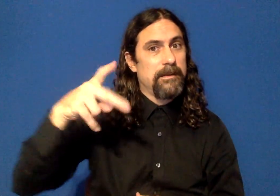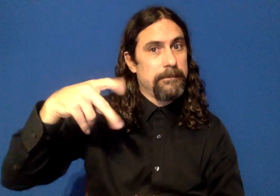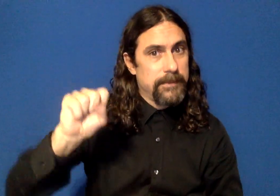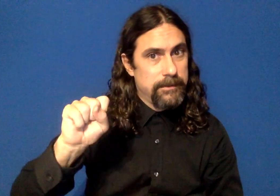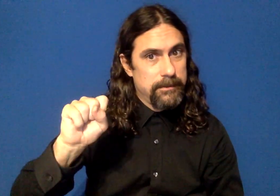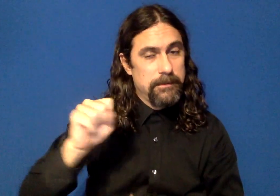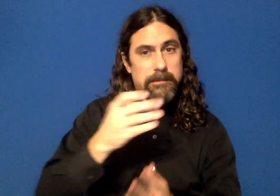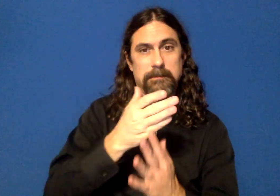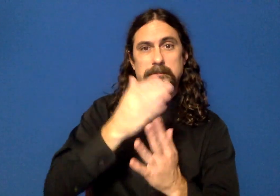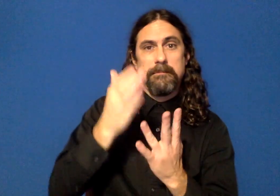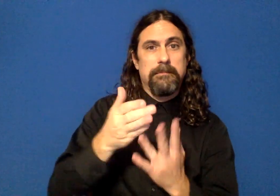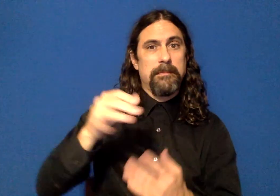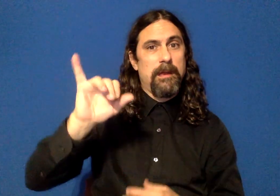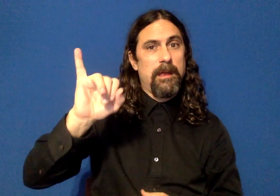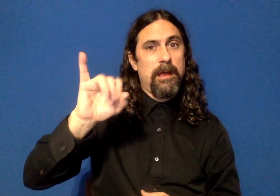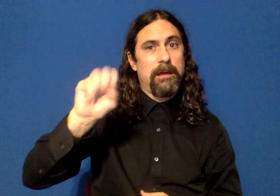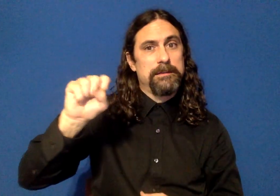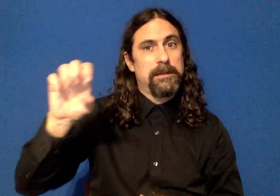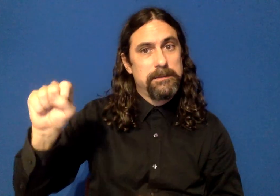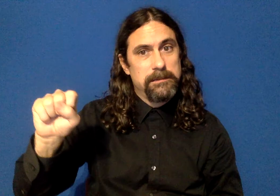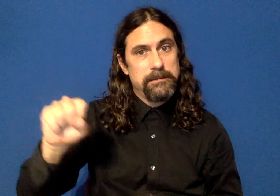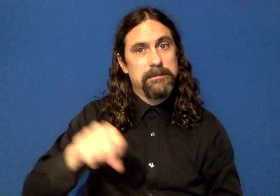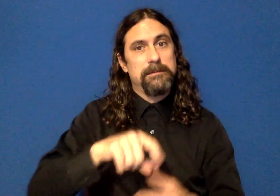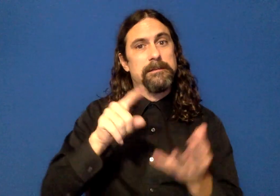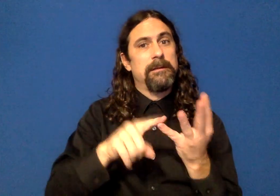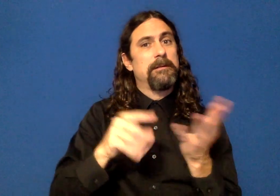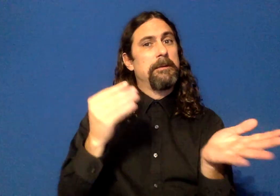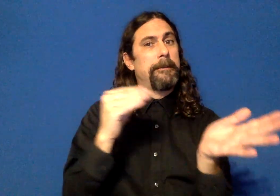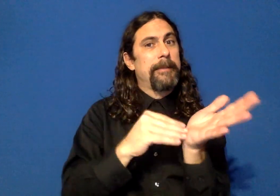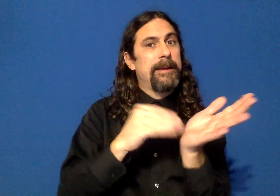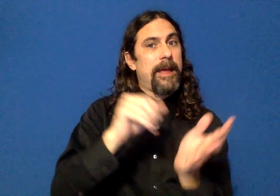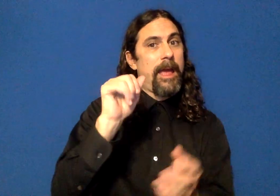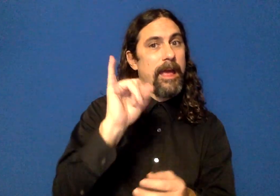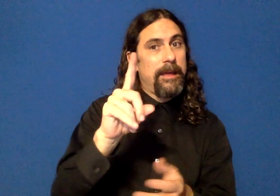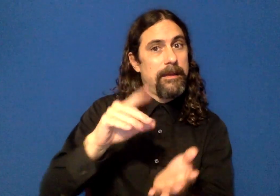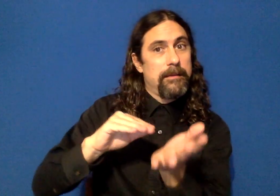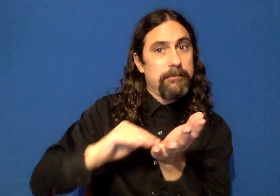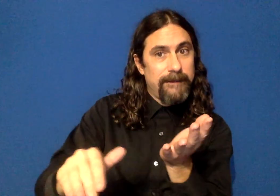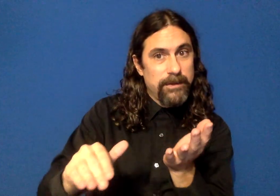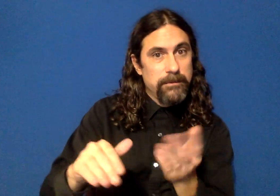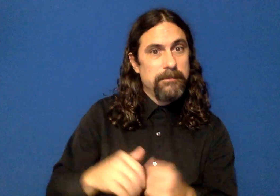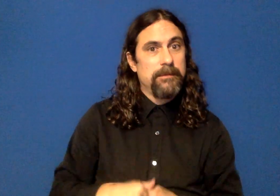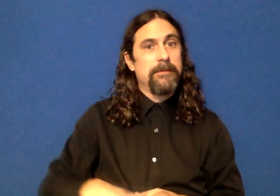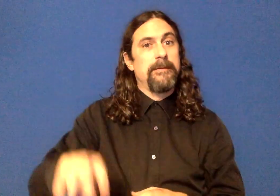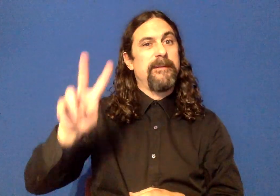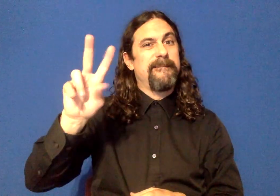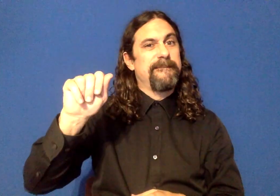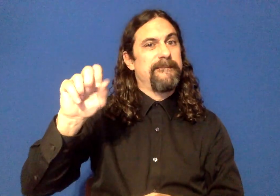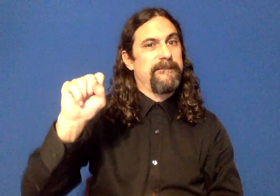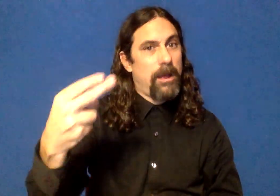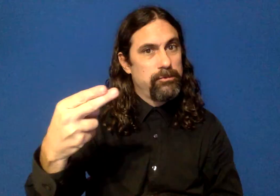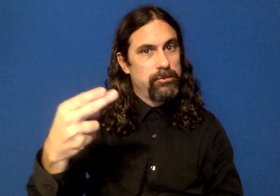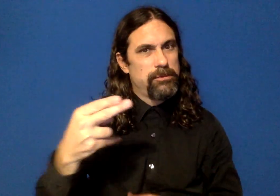are some examples of rental subsidies and all are accepted through the affordable housing lottery.